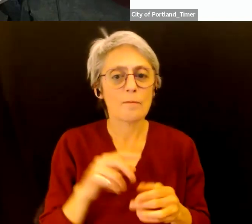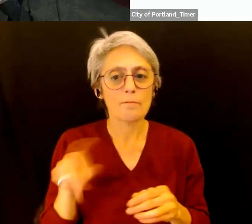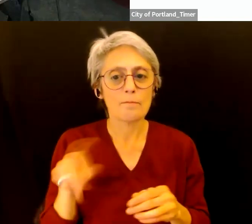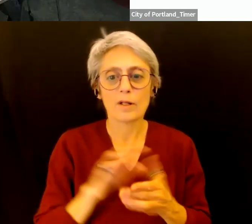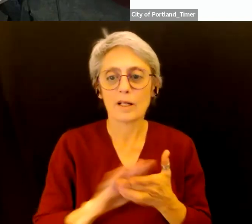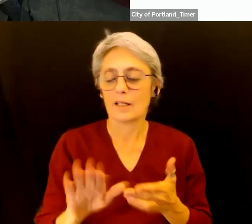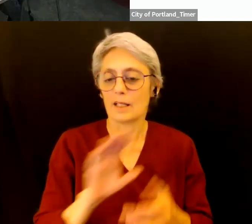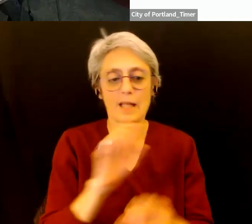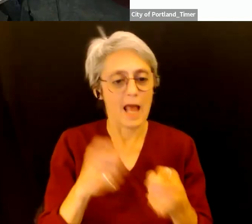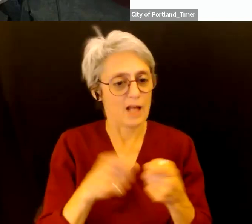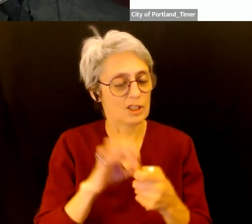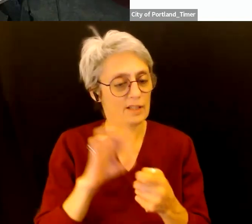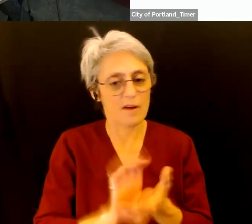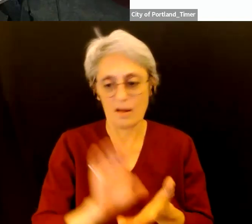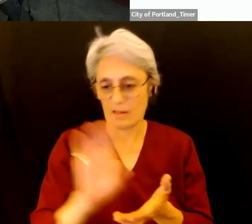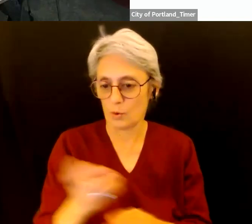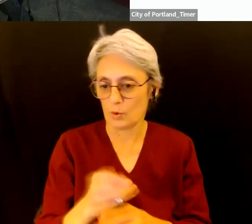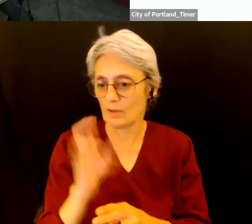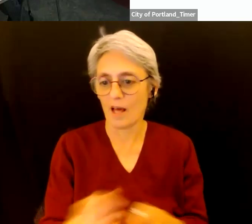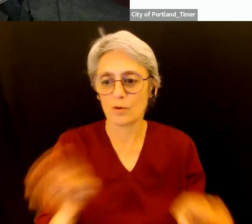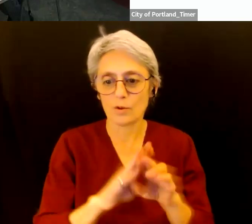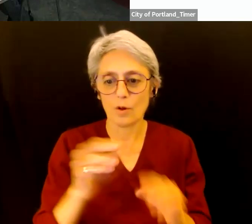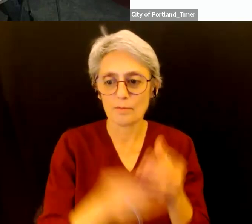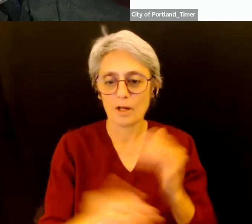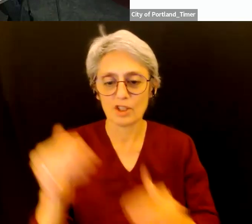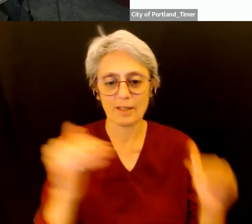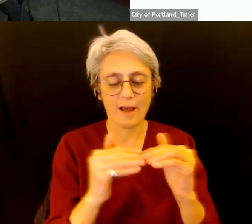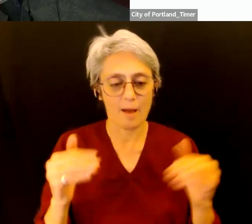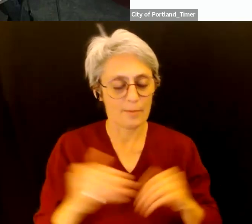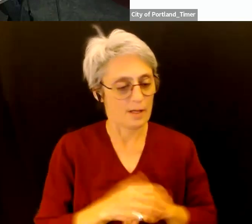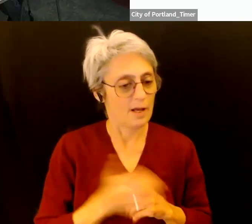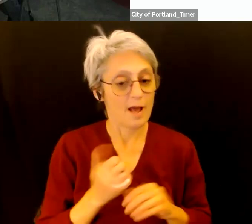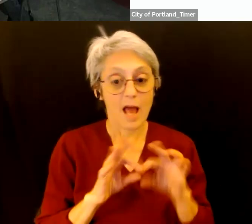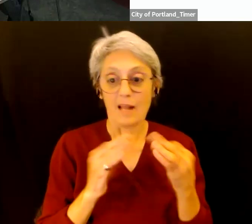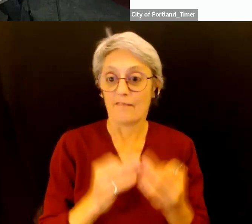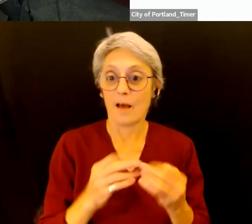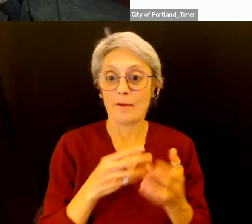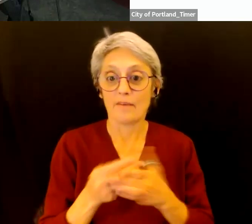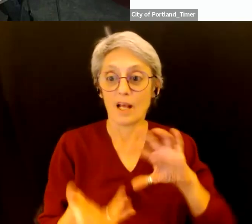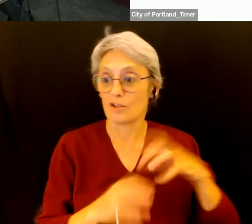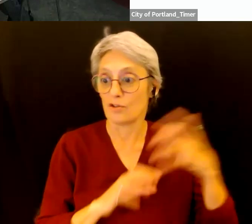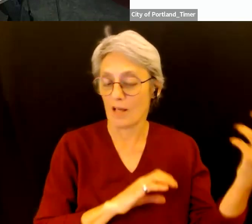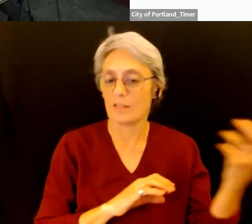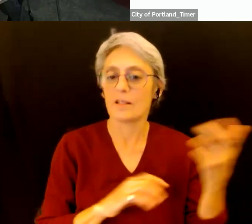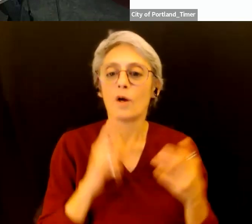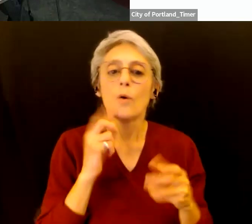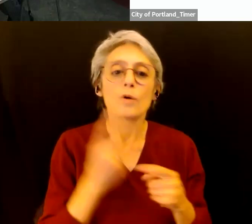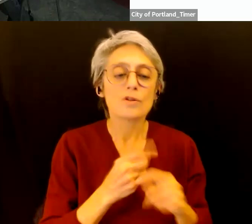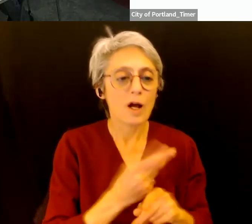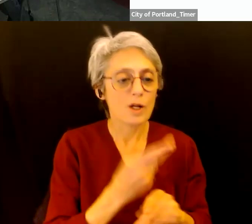Any family facing a financial crisis wouldn't leave a single stone unturned when prioritizing essentials like public safety.